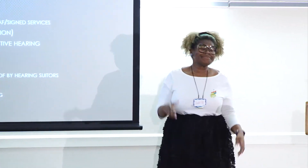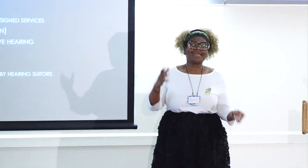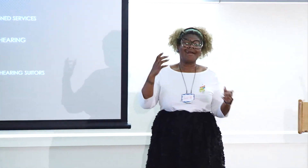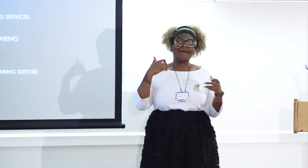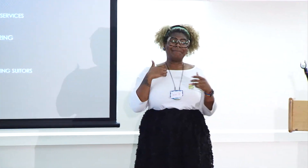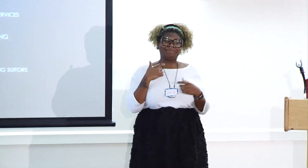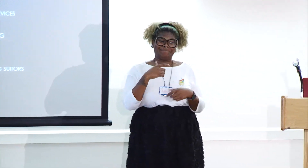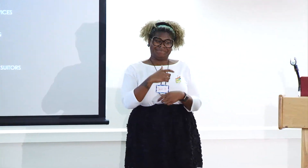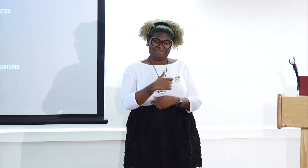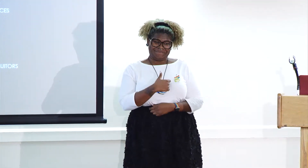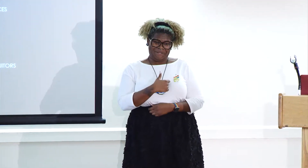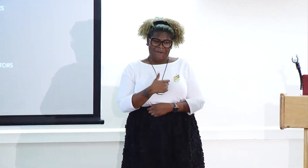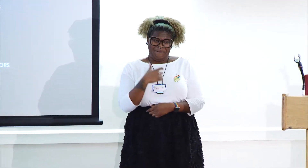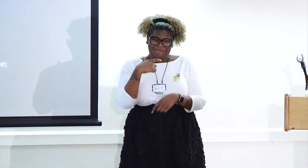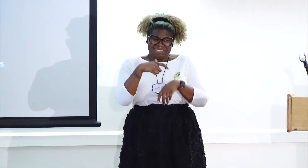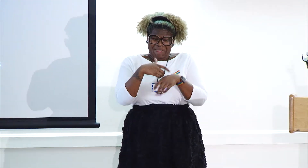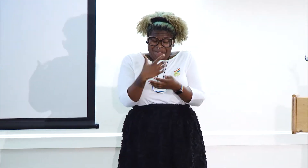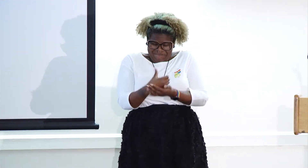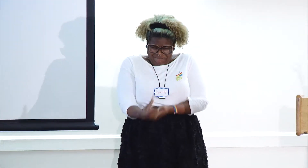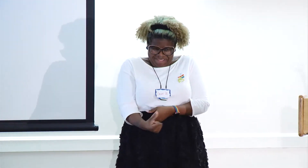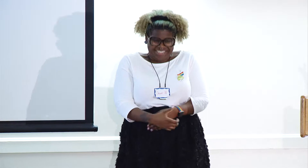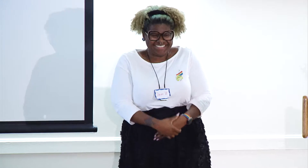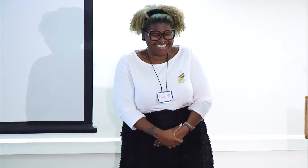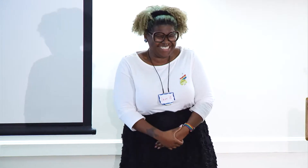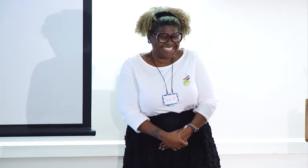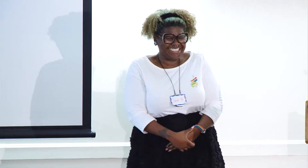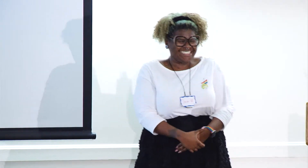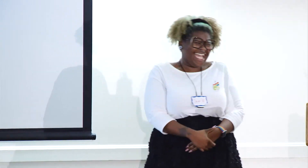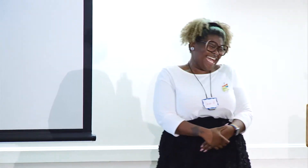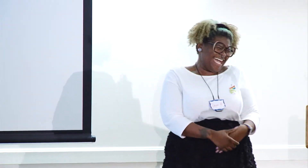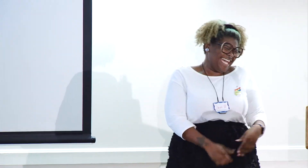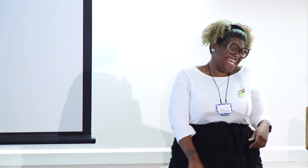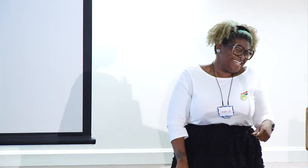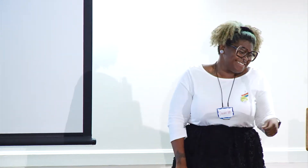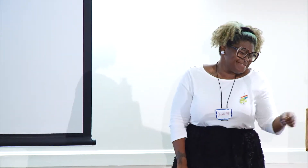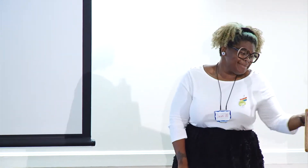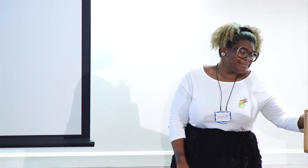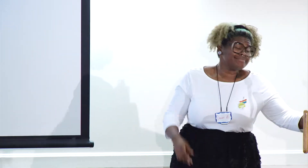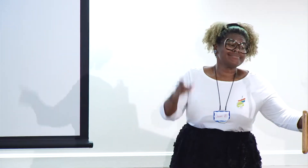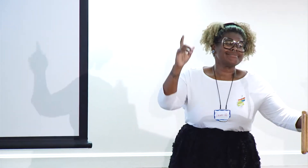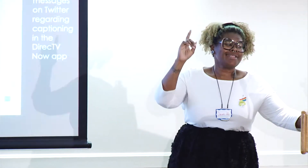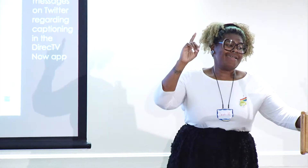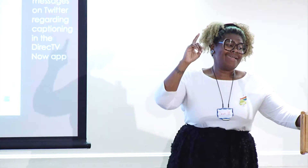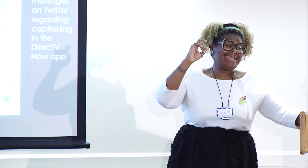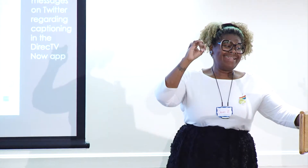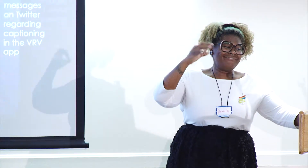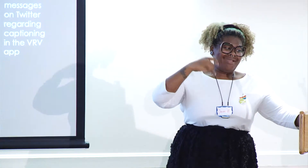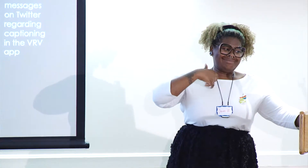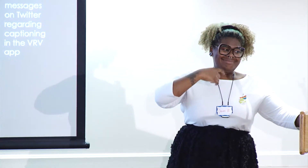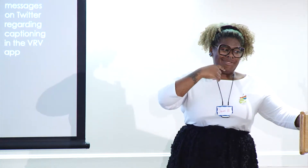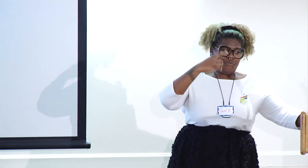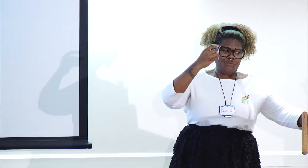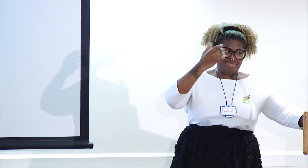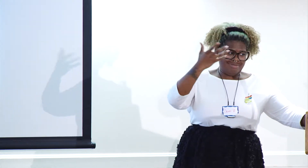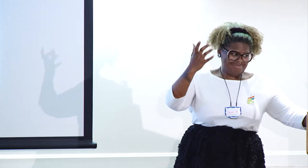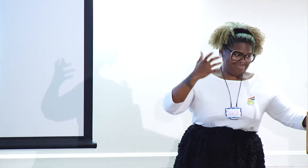And oh, my time has run out. I'm so sorry.